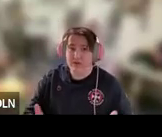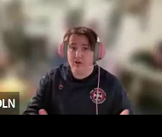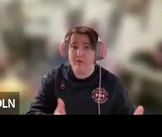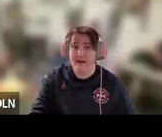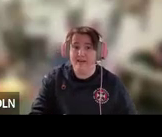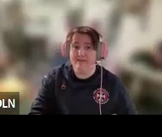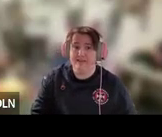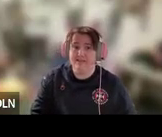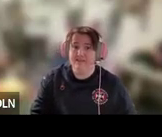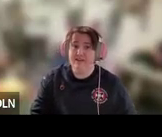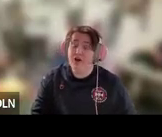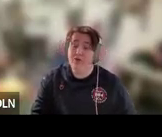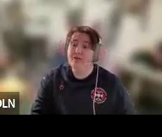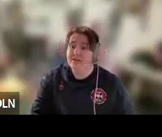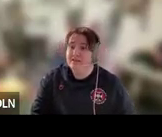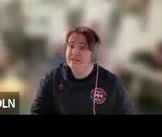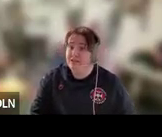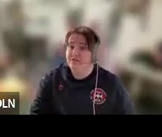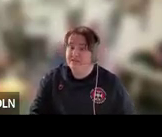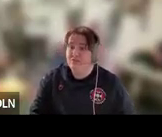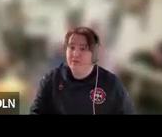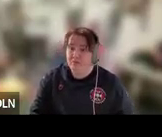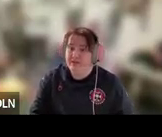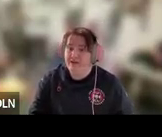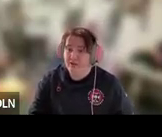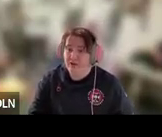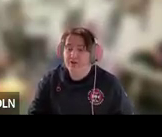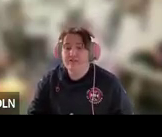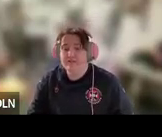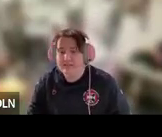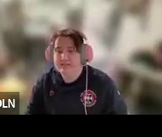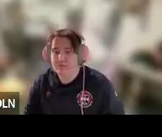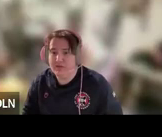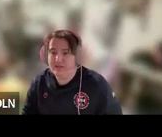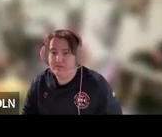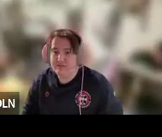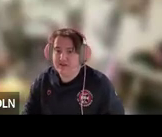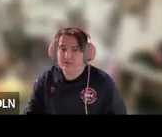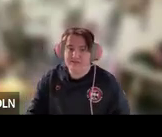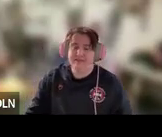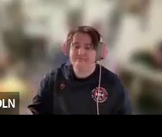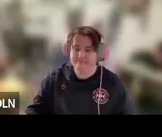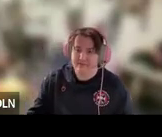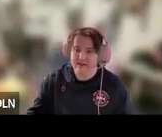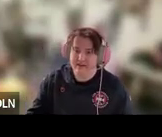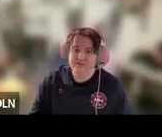So I could go back and see, oh, you know, this is where the breakdown occurred. This is where things had been done correctly.